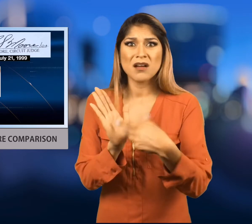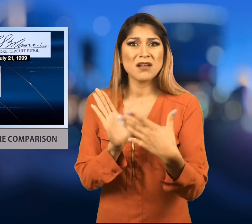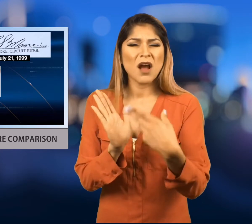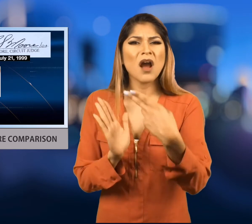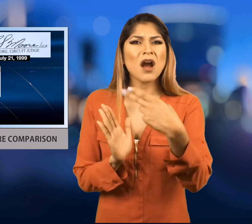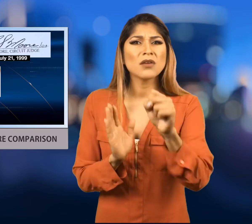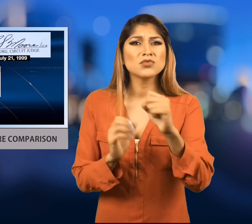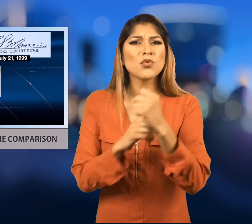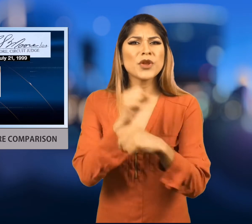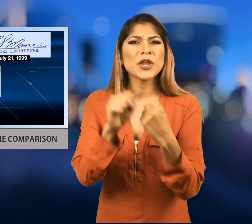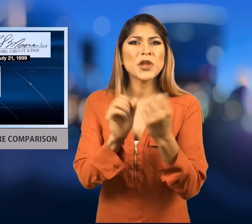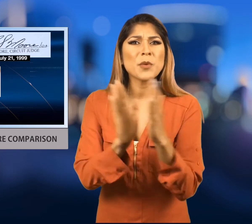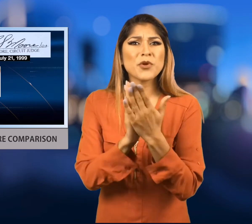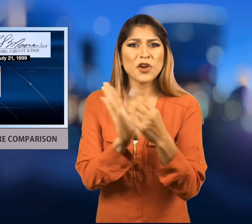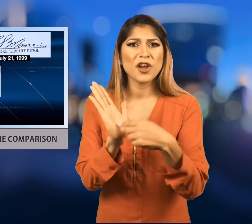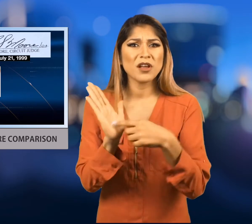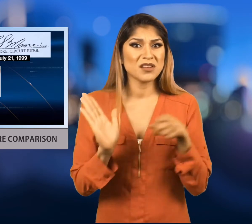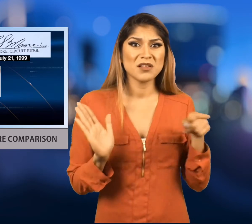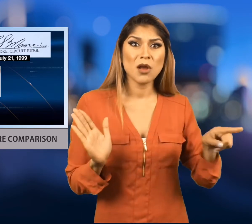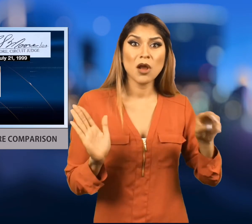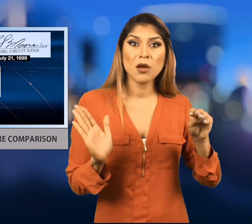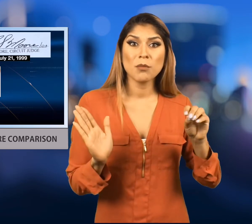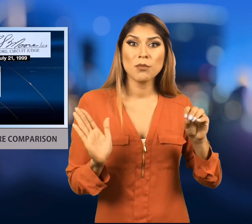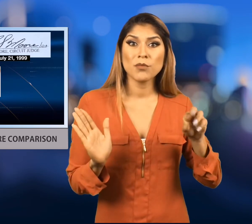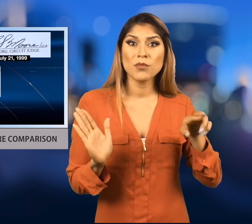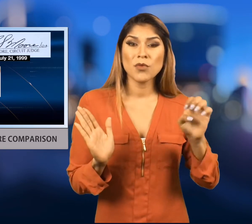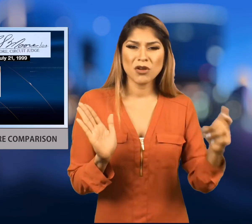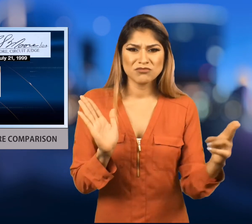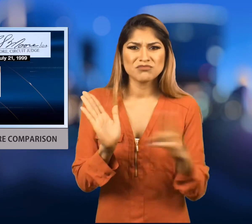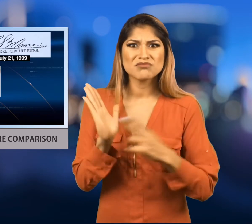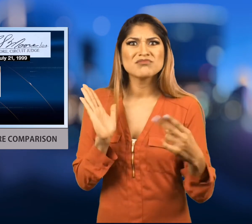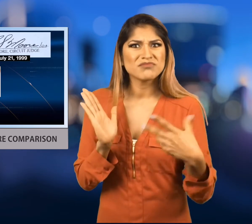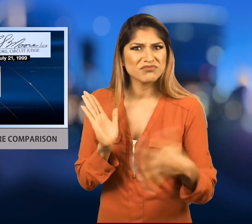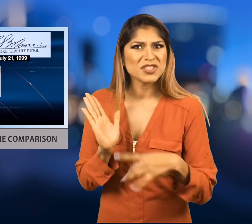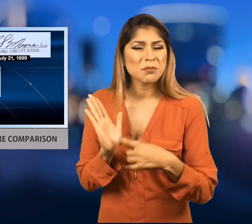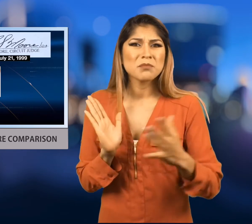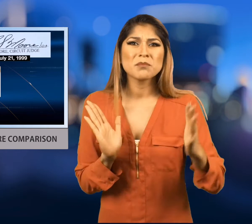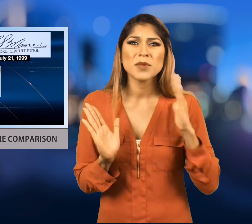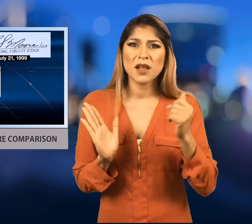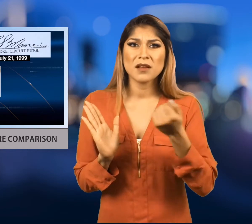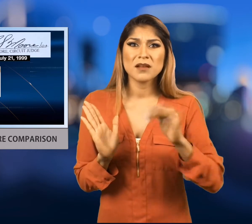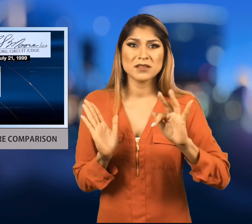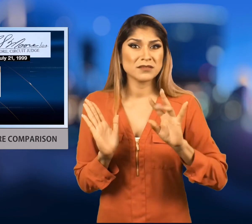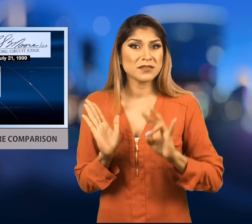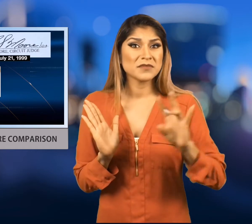said Moore signed in 1977.